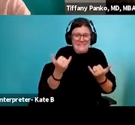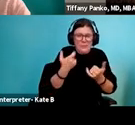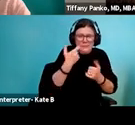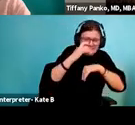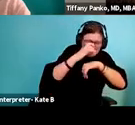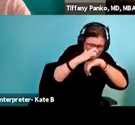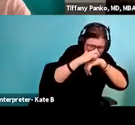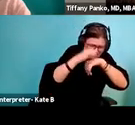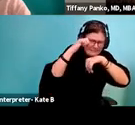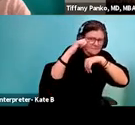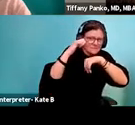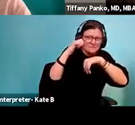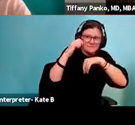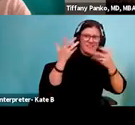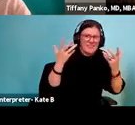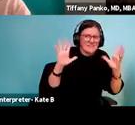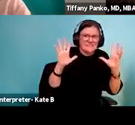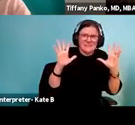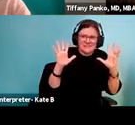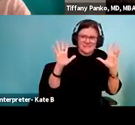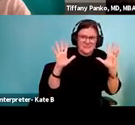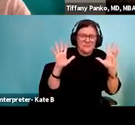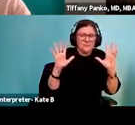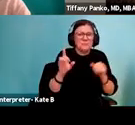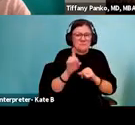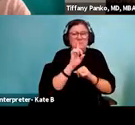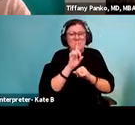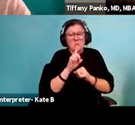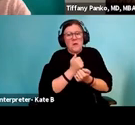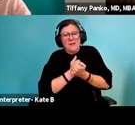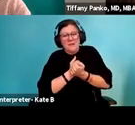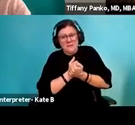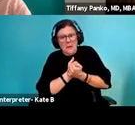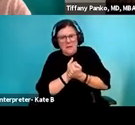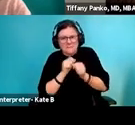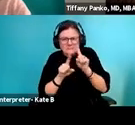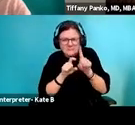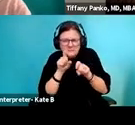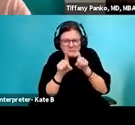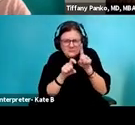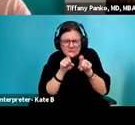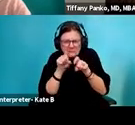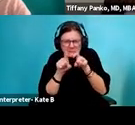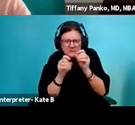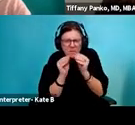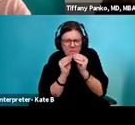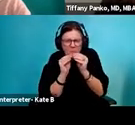of the iceberg at this, and I really would love to be able to pick your brains over a